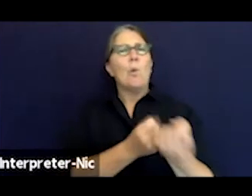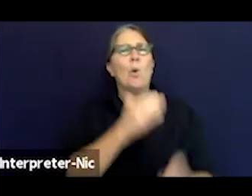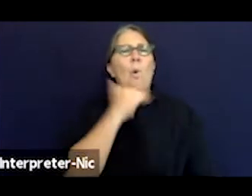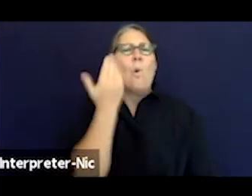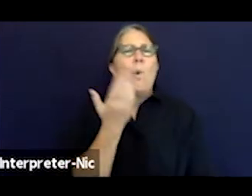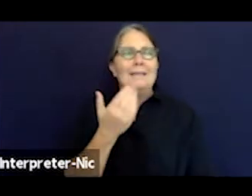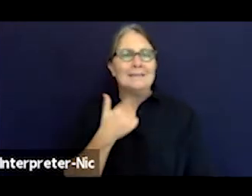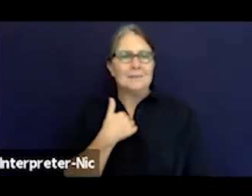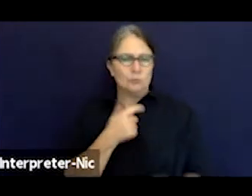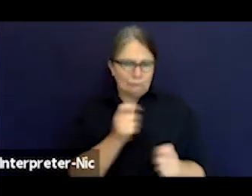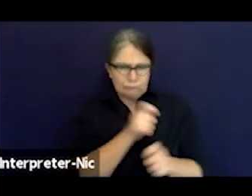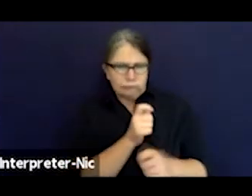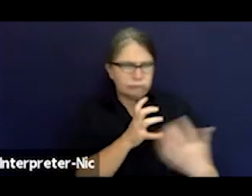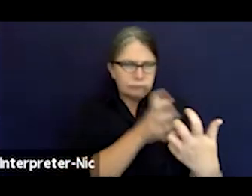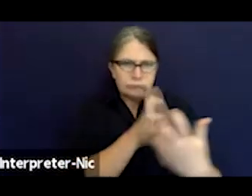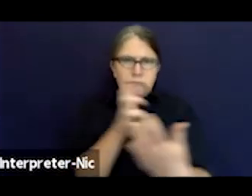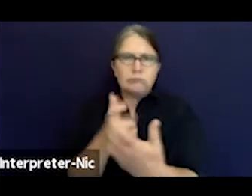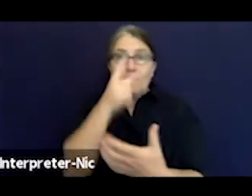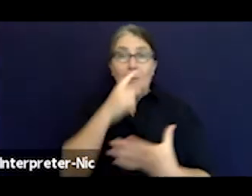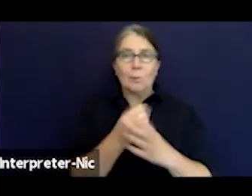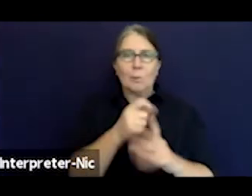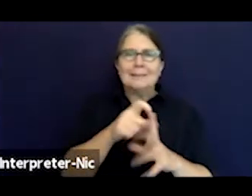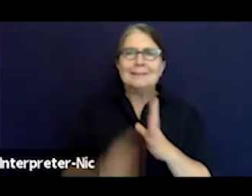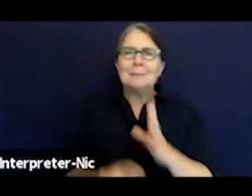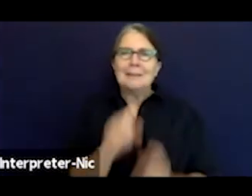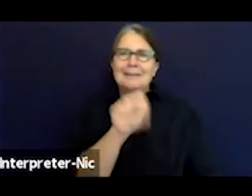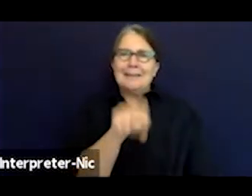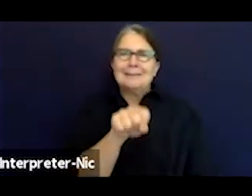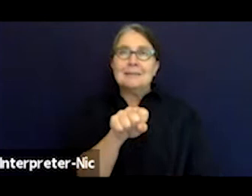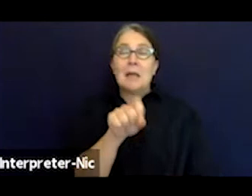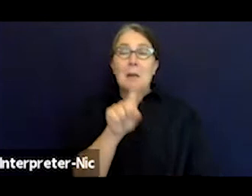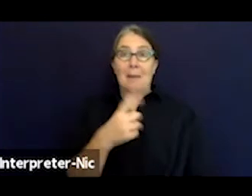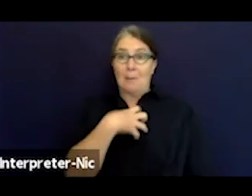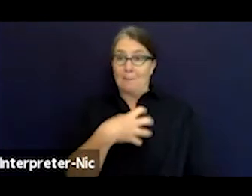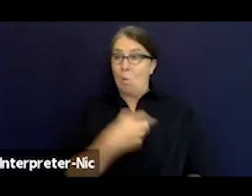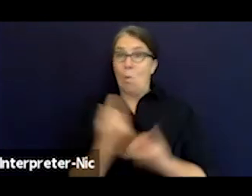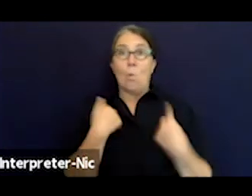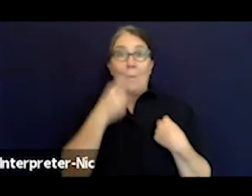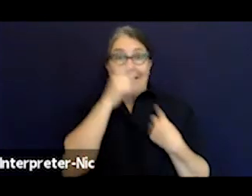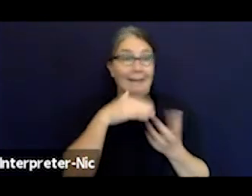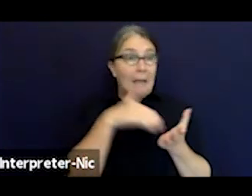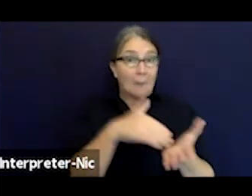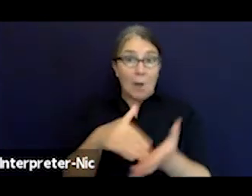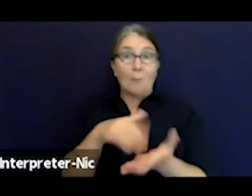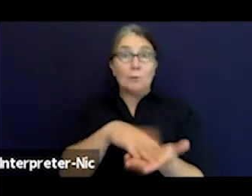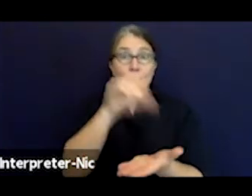students with disabilities. But the more that we can help our students to do for themselves